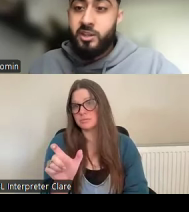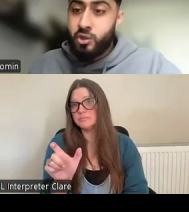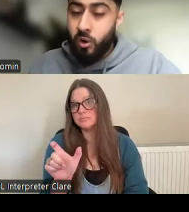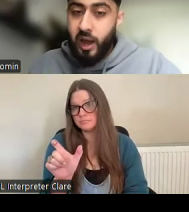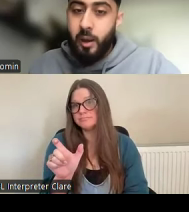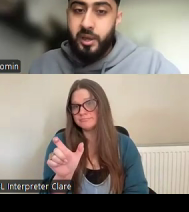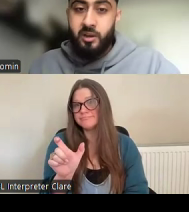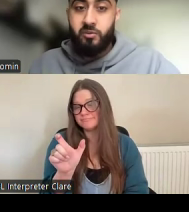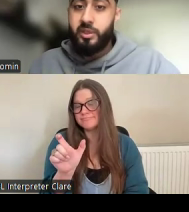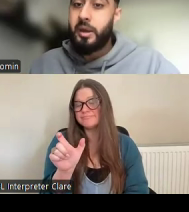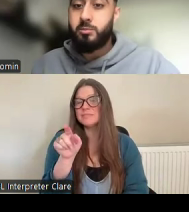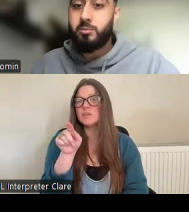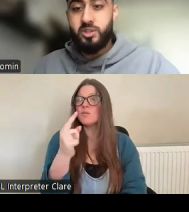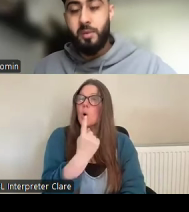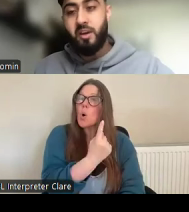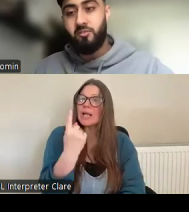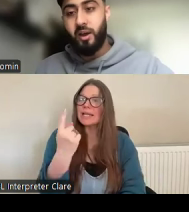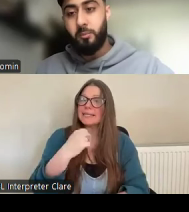Each campaign, and for the best museum ever,